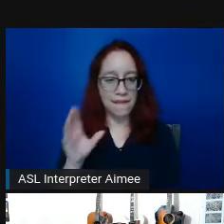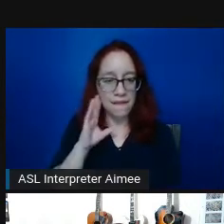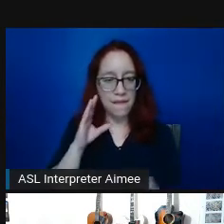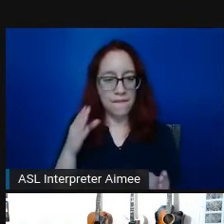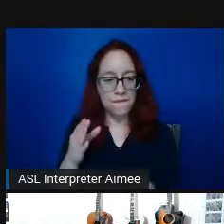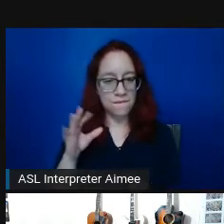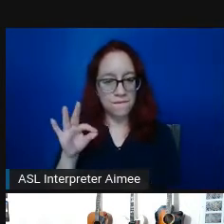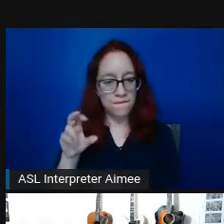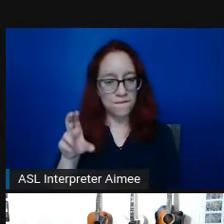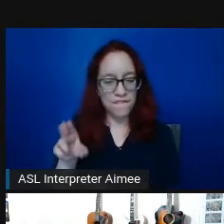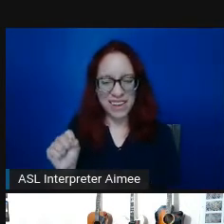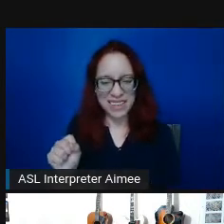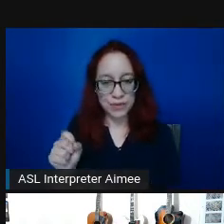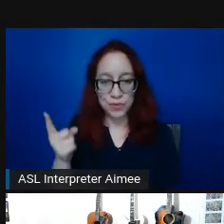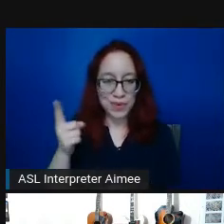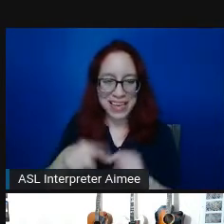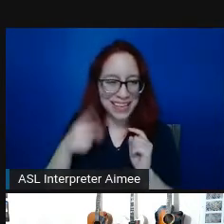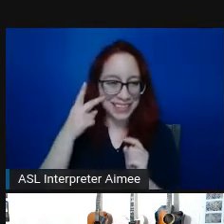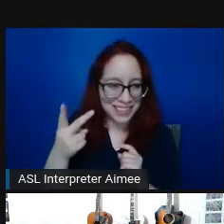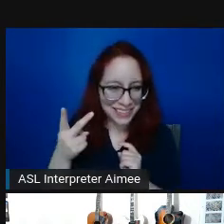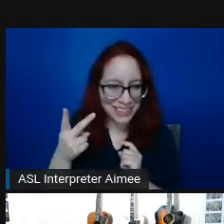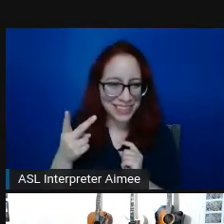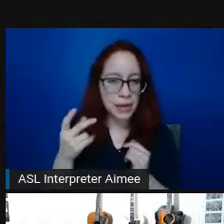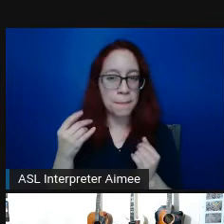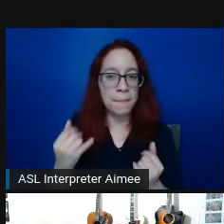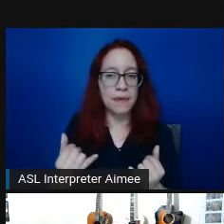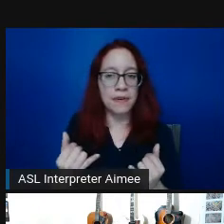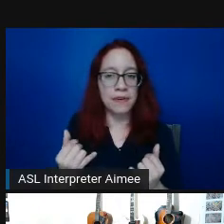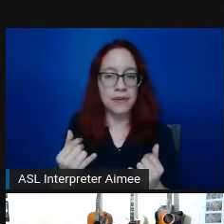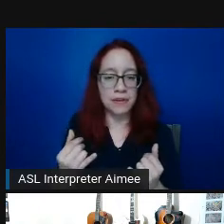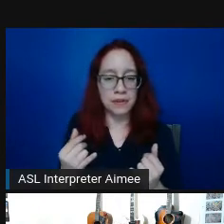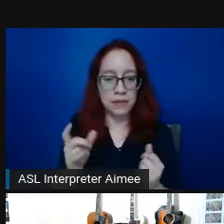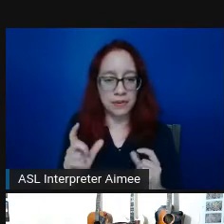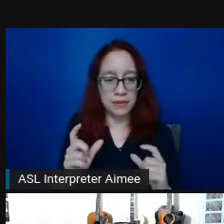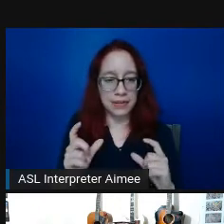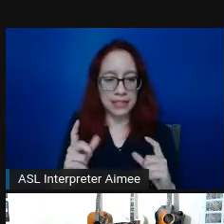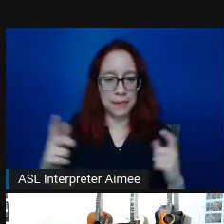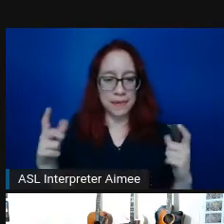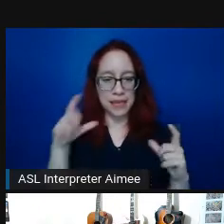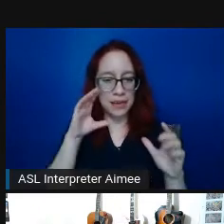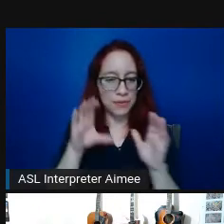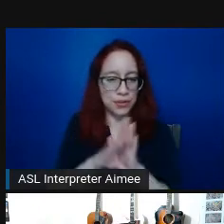You can't tell, but it is now this big image here has got focus.